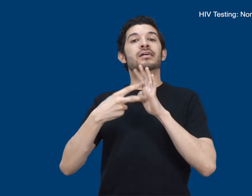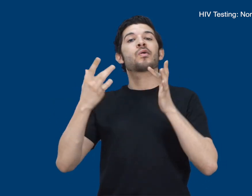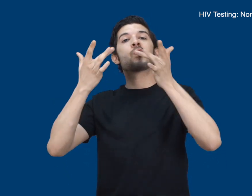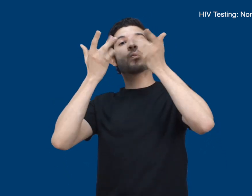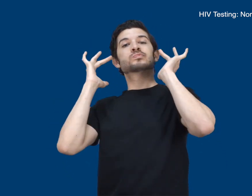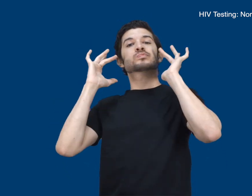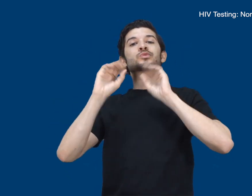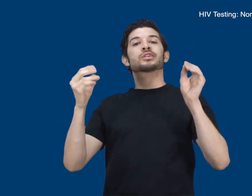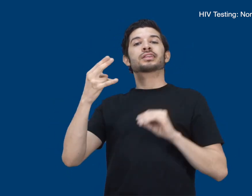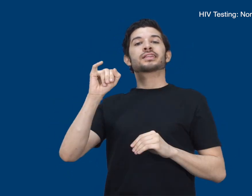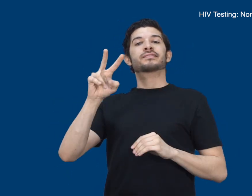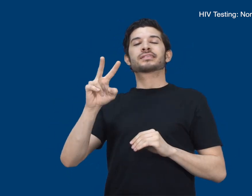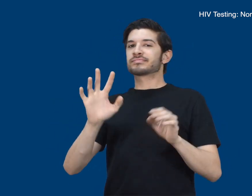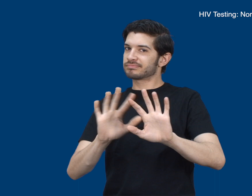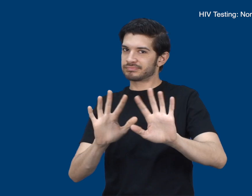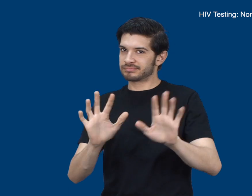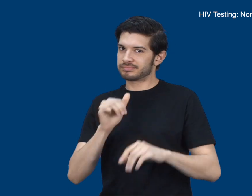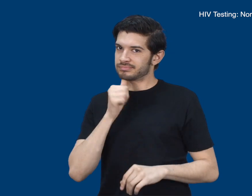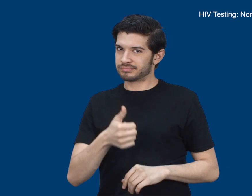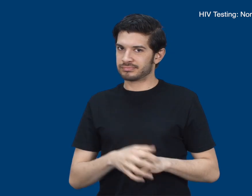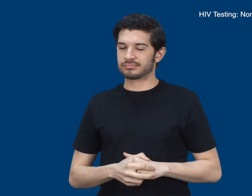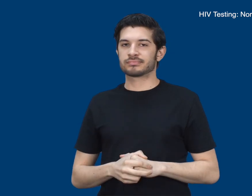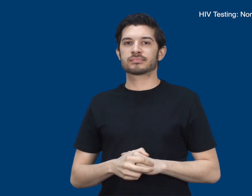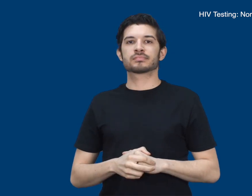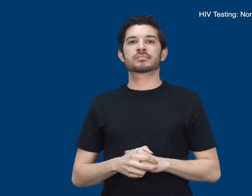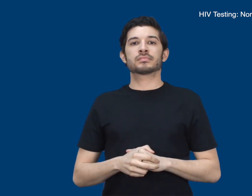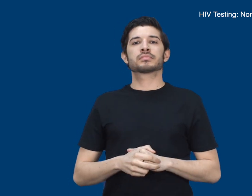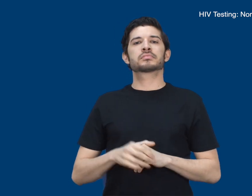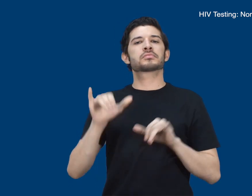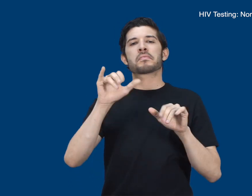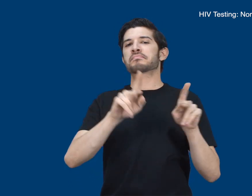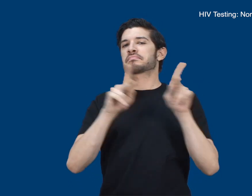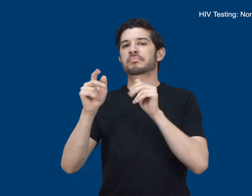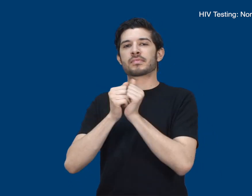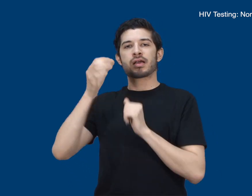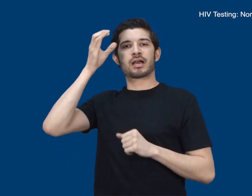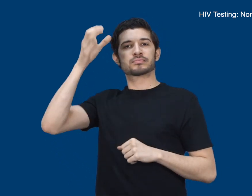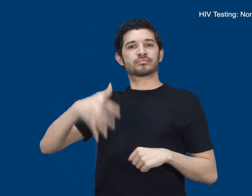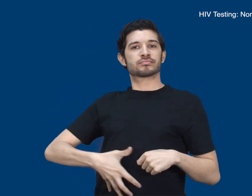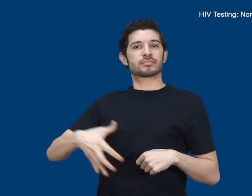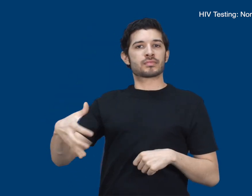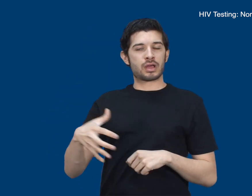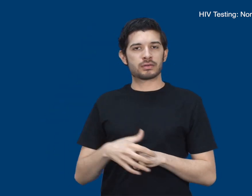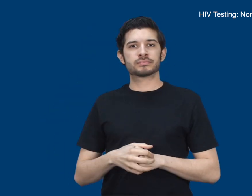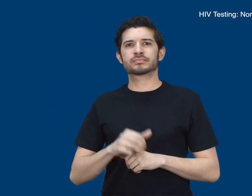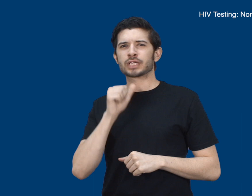This does not mean that you don't have to worry about getting HIV anymore. HIV tests are similar as pregnancy tests.